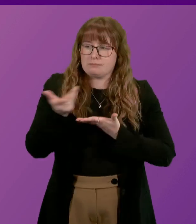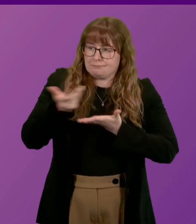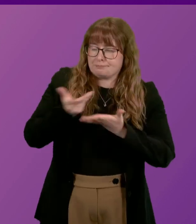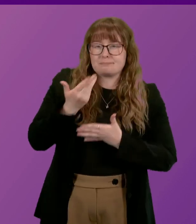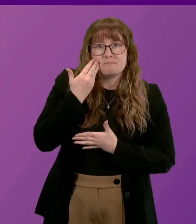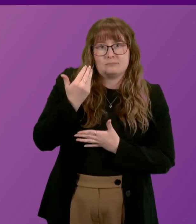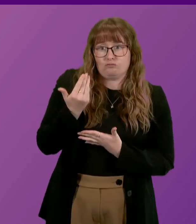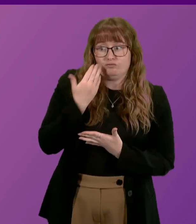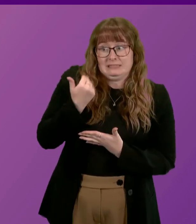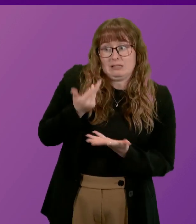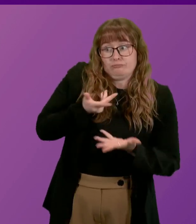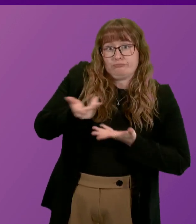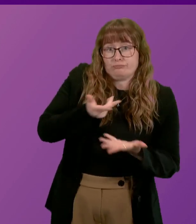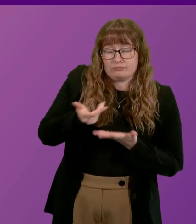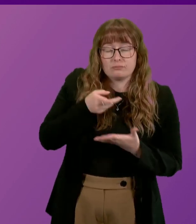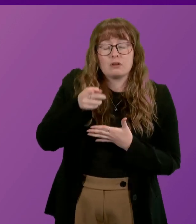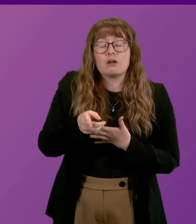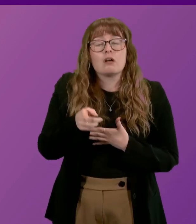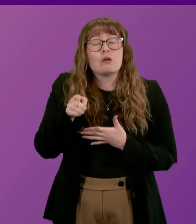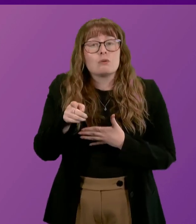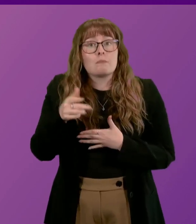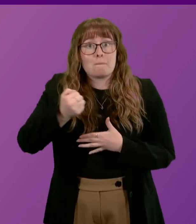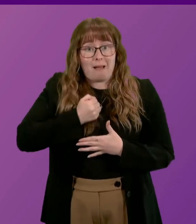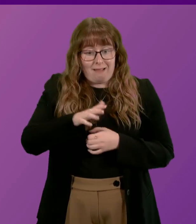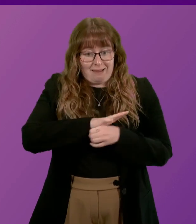chamber, I would say that the last thing that the workforce and my constituents